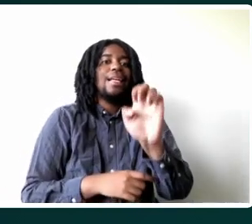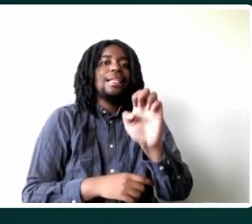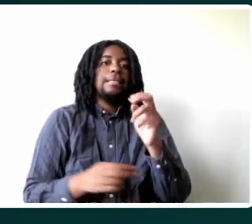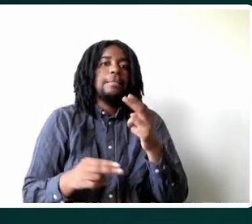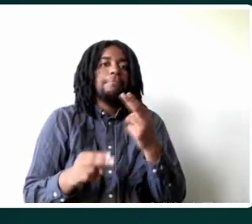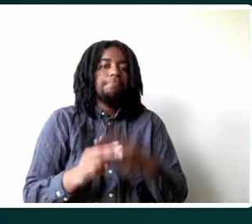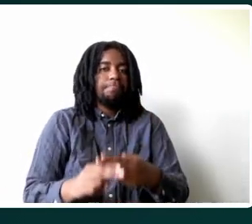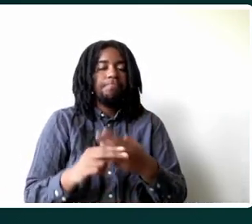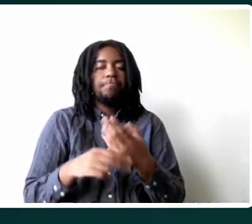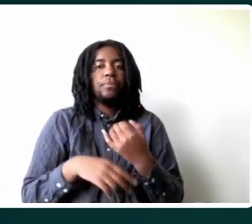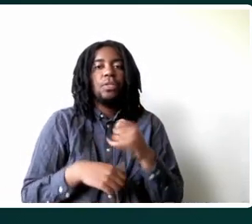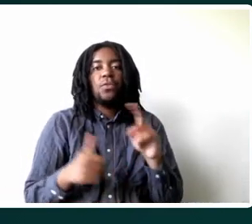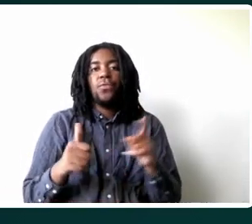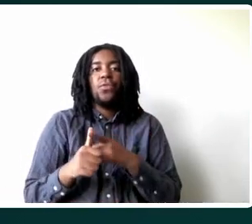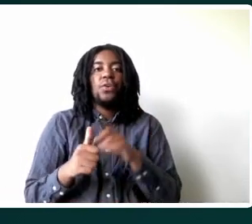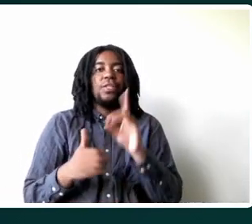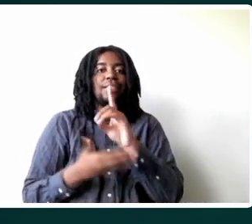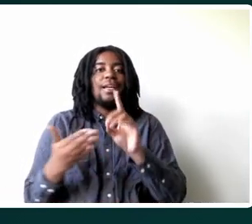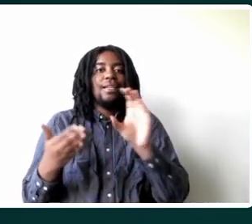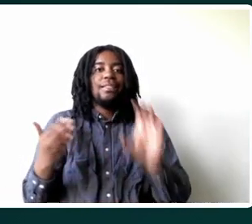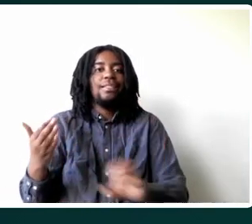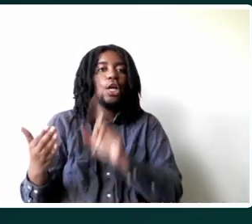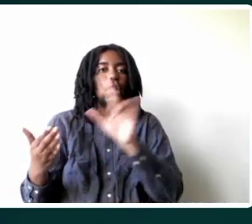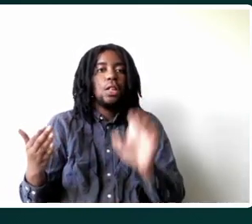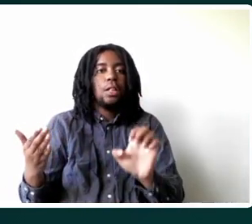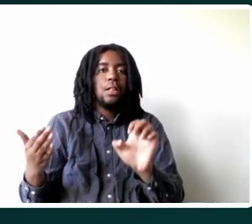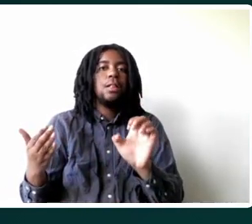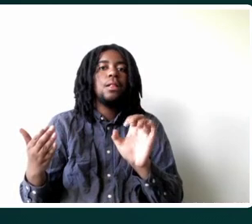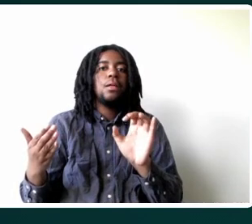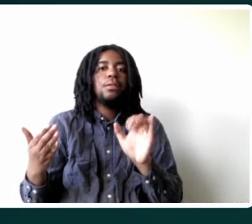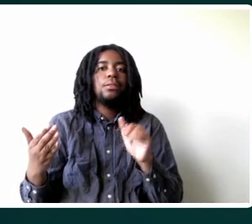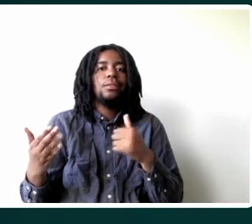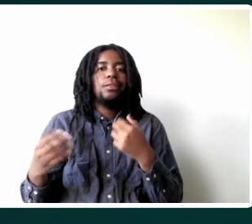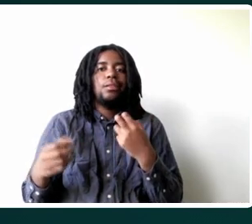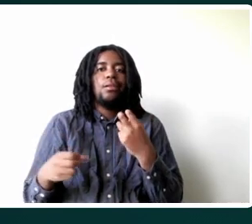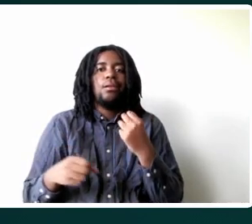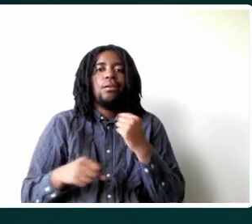because it's very difficult to find a protected platform. We know that educators also have very